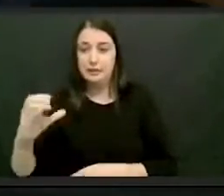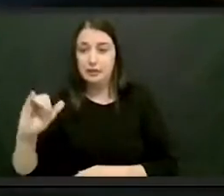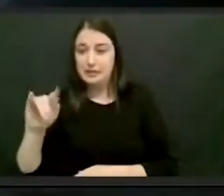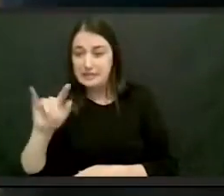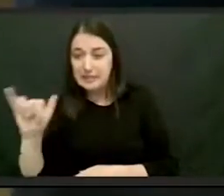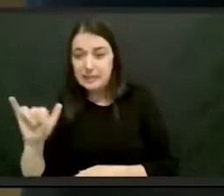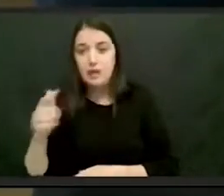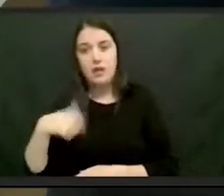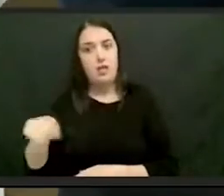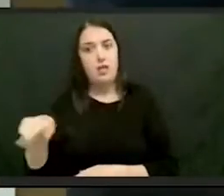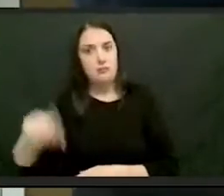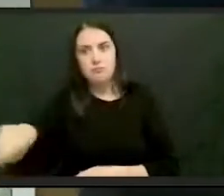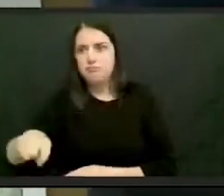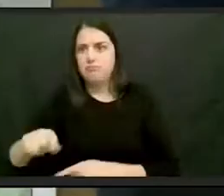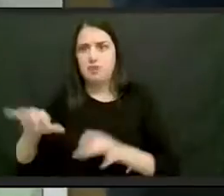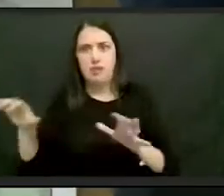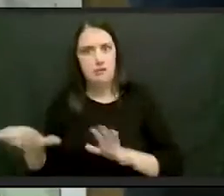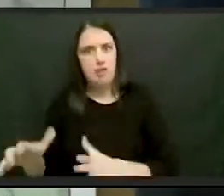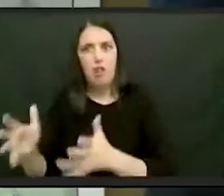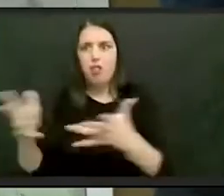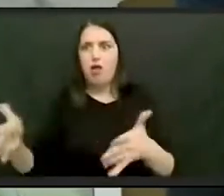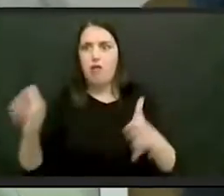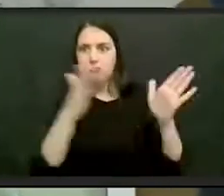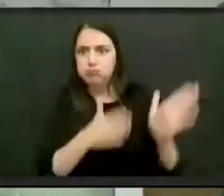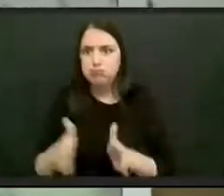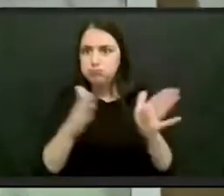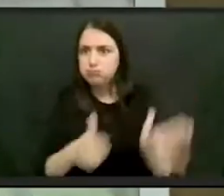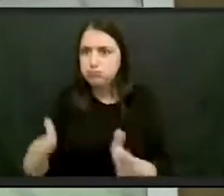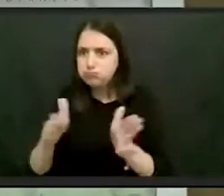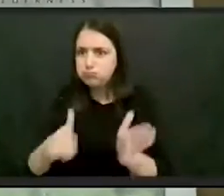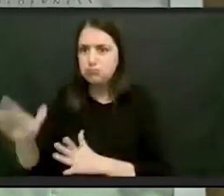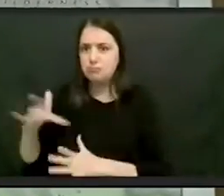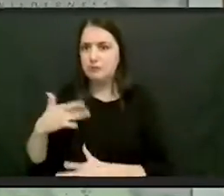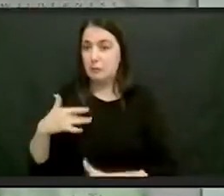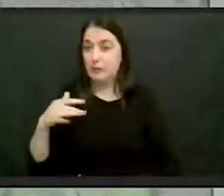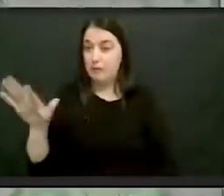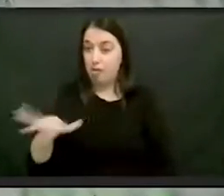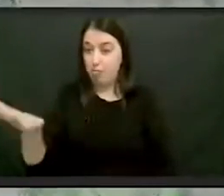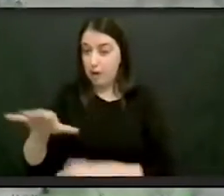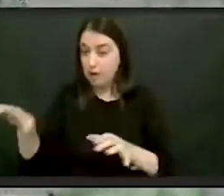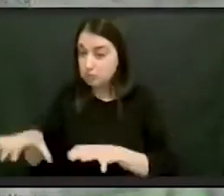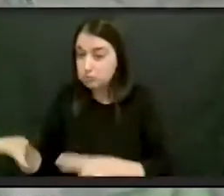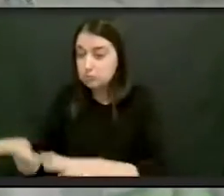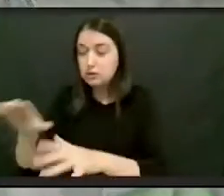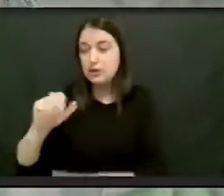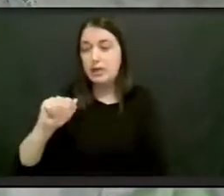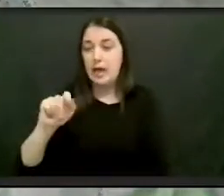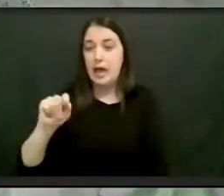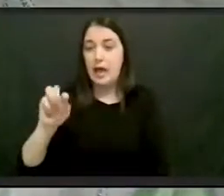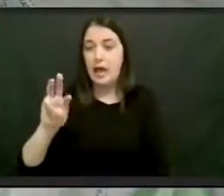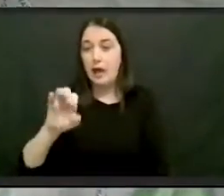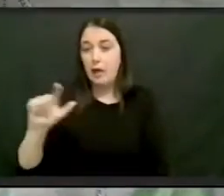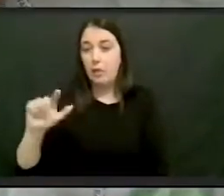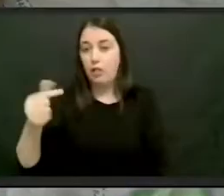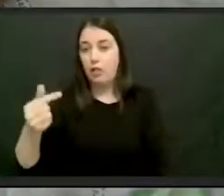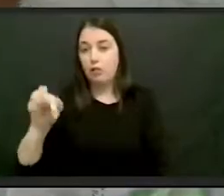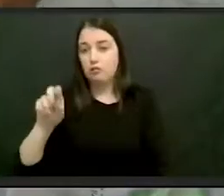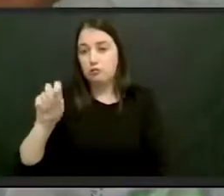presence. We feel with the direct actions that are taking place in the Atwell Grove area that's gonna limit any spread that heads out that way. We feel high confidence so we